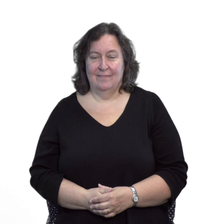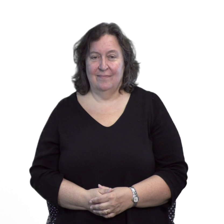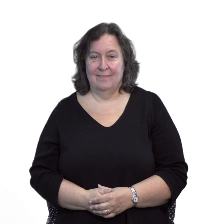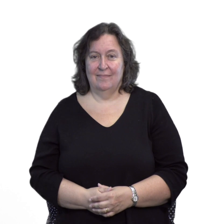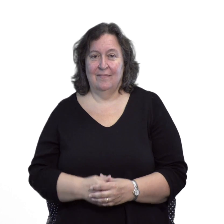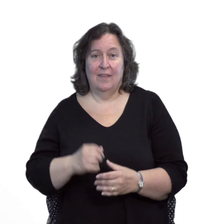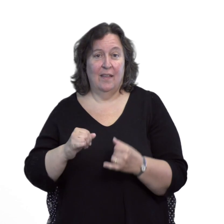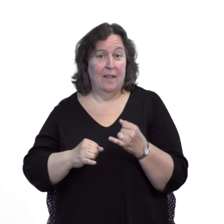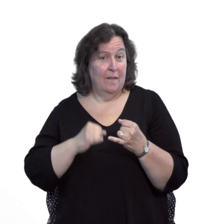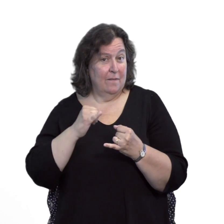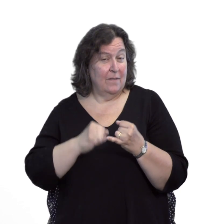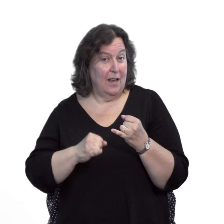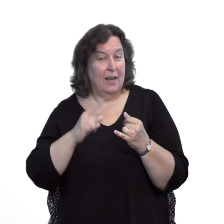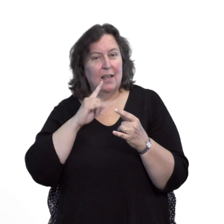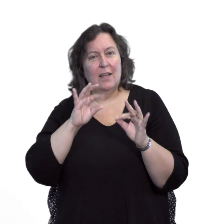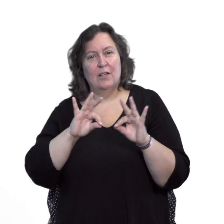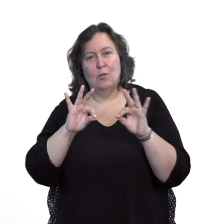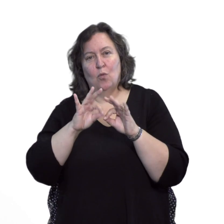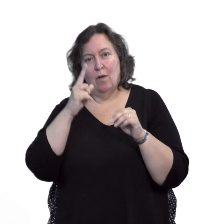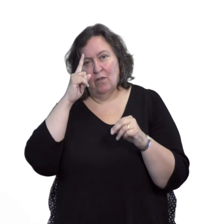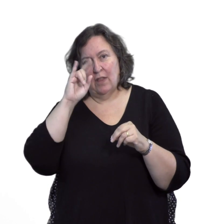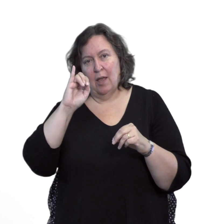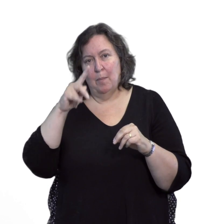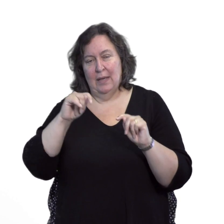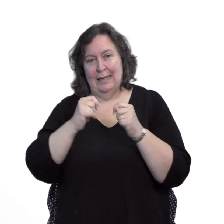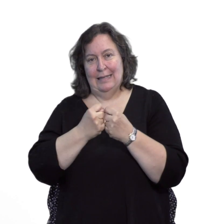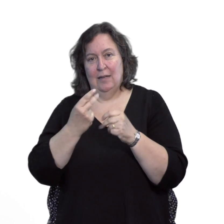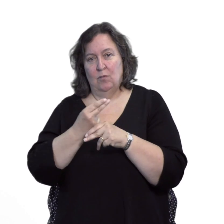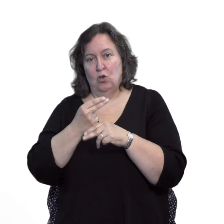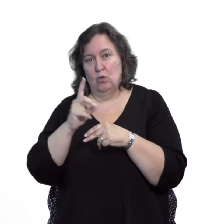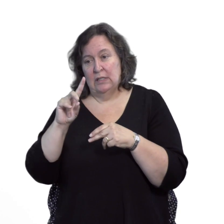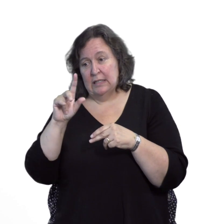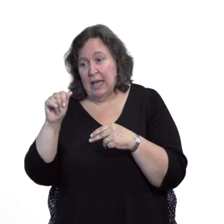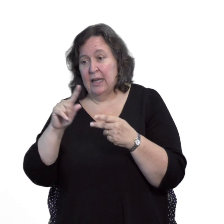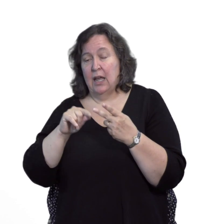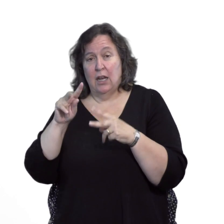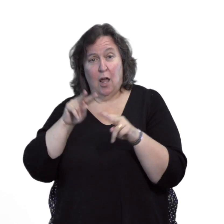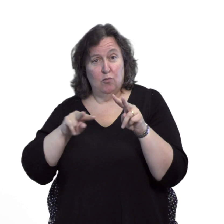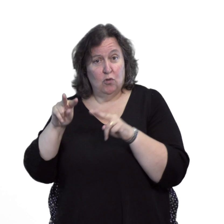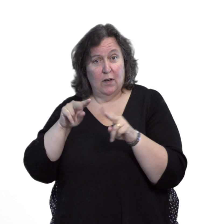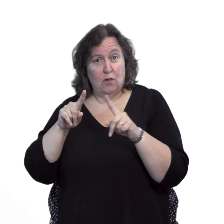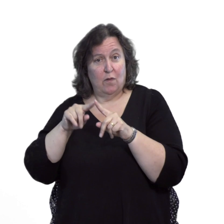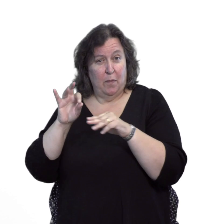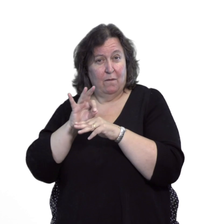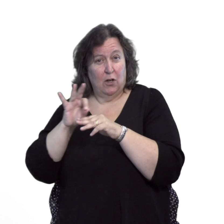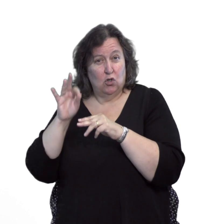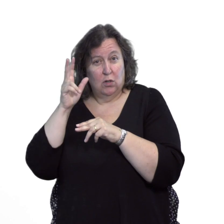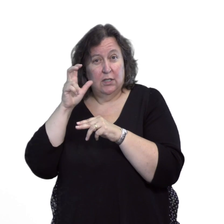Finally, it is important for the IEP team to use data and observations from the functional listening evaluation